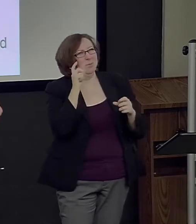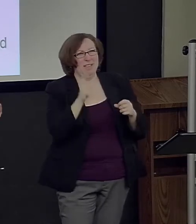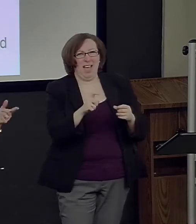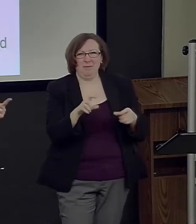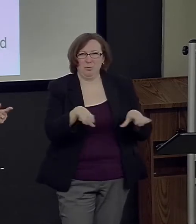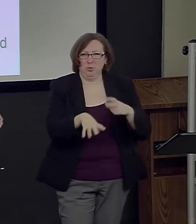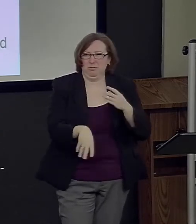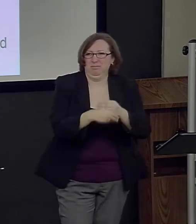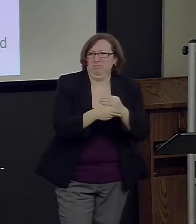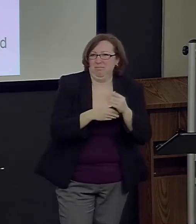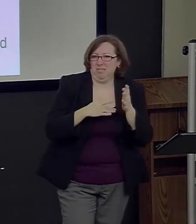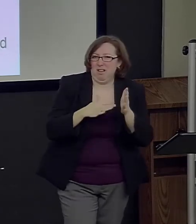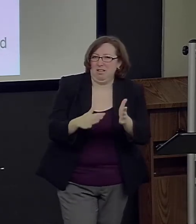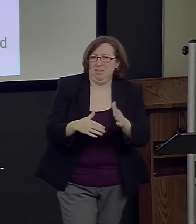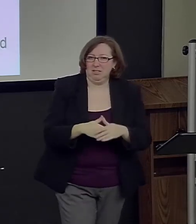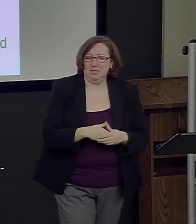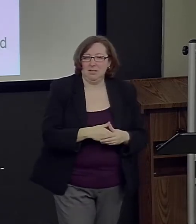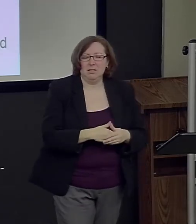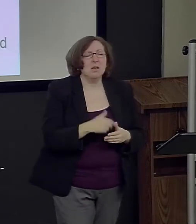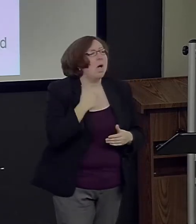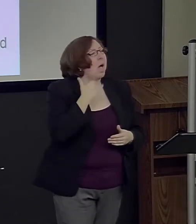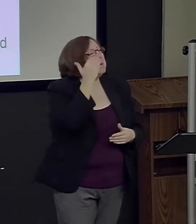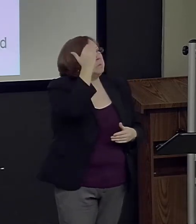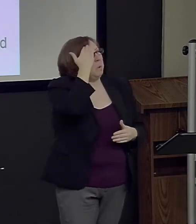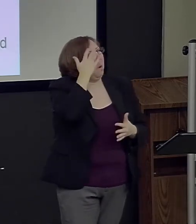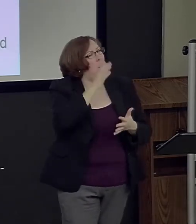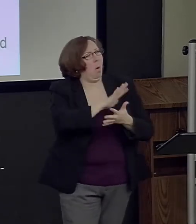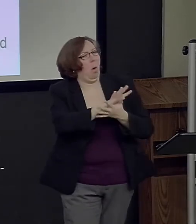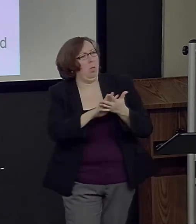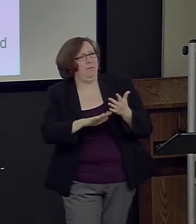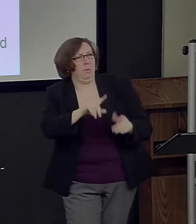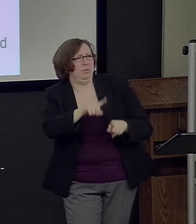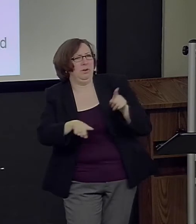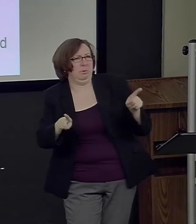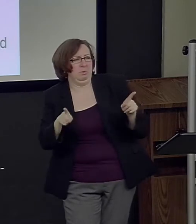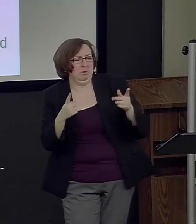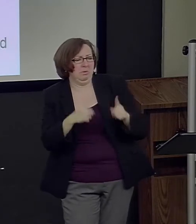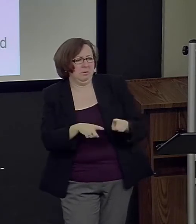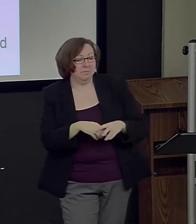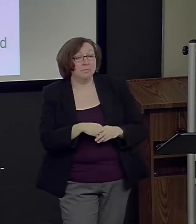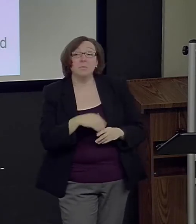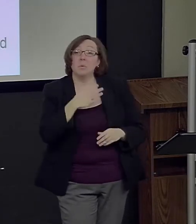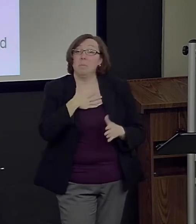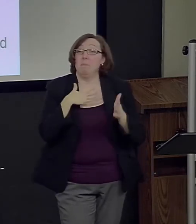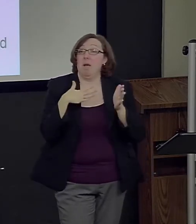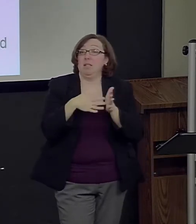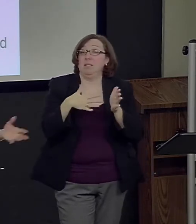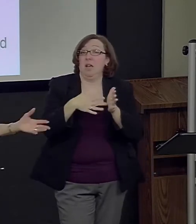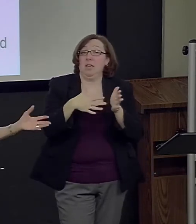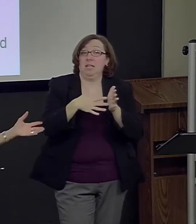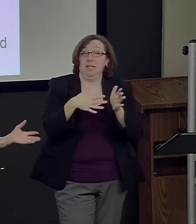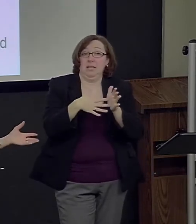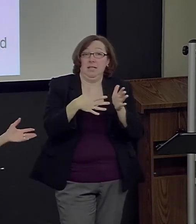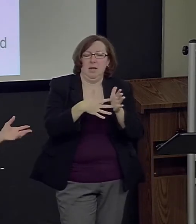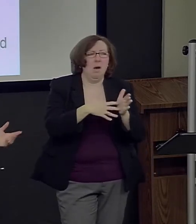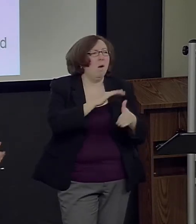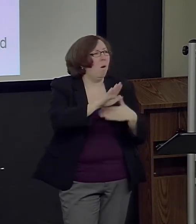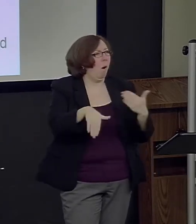Being cognizant of those variables, in my study, I randomly mixed all of my subjects.